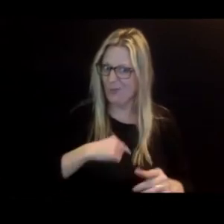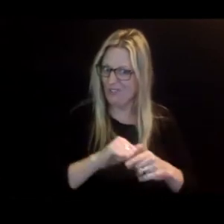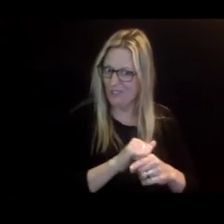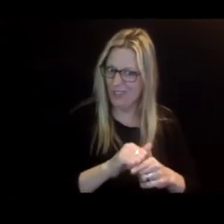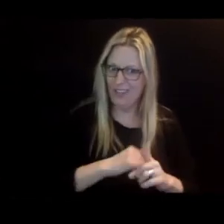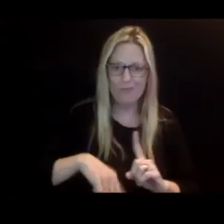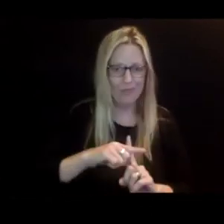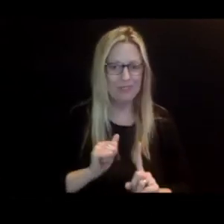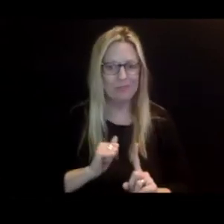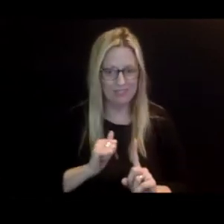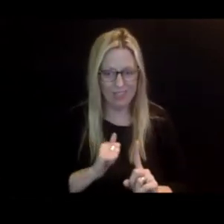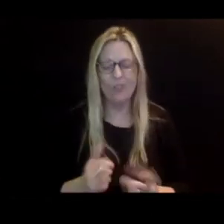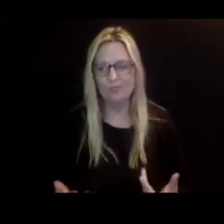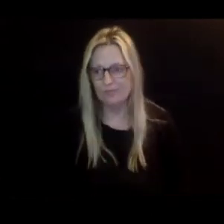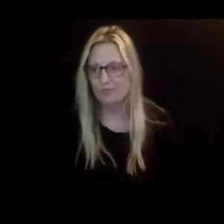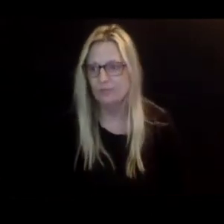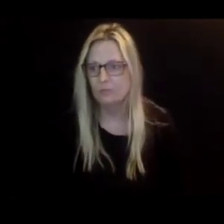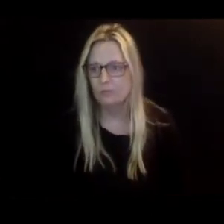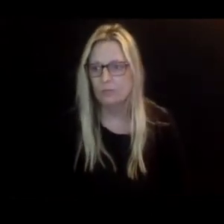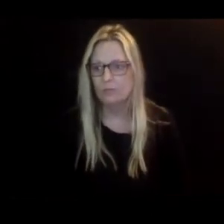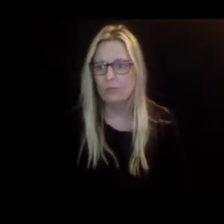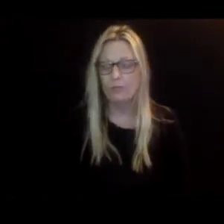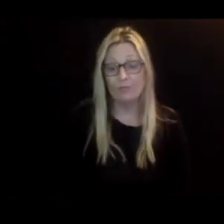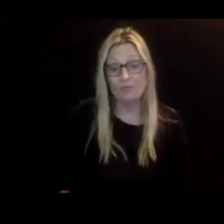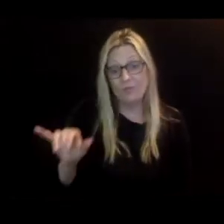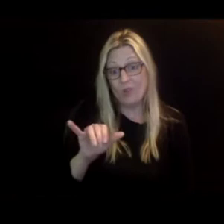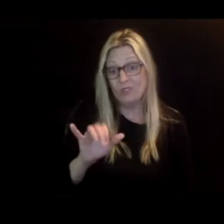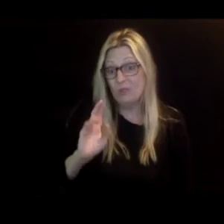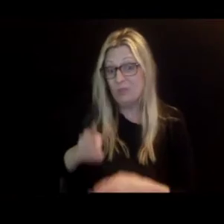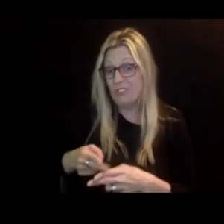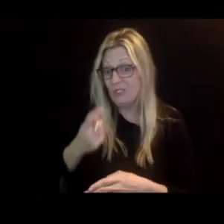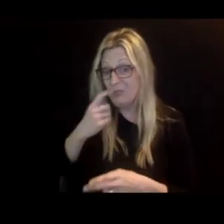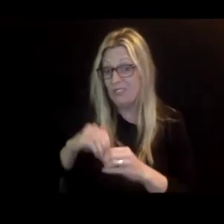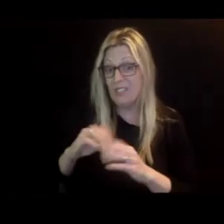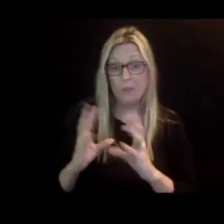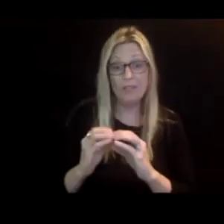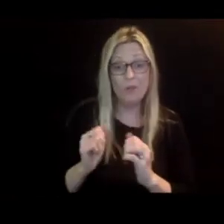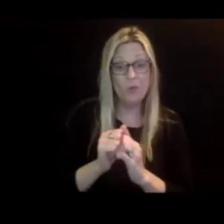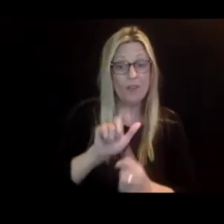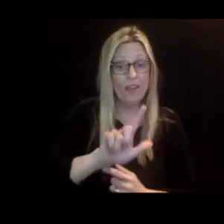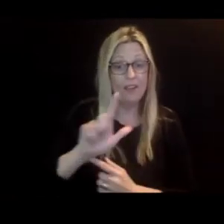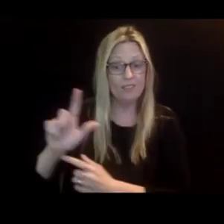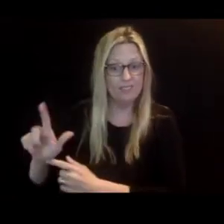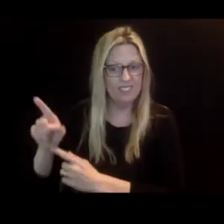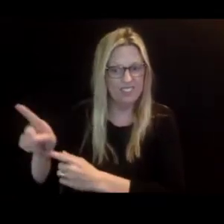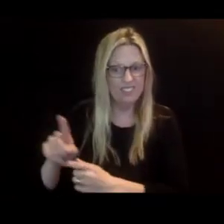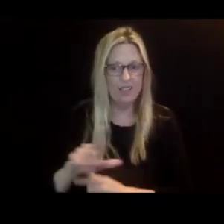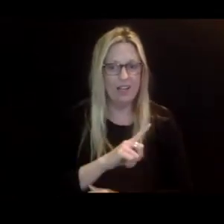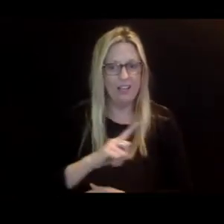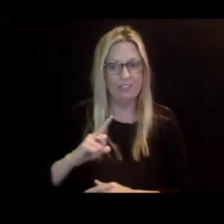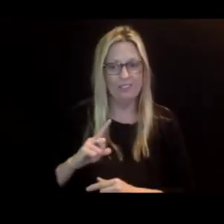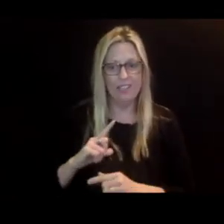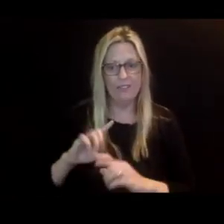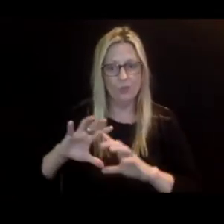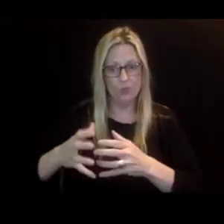It was mentioned in a meeting with the LLC, the group that we use their captioning services,